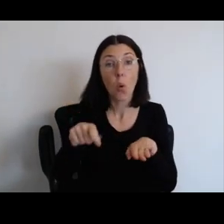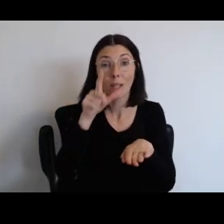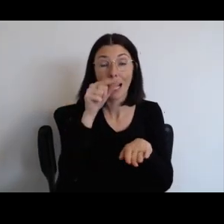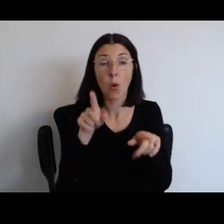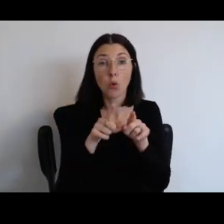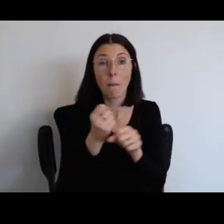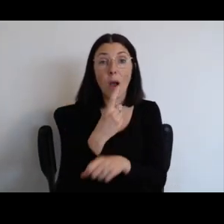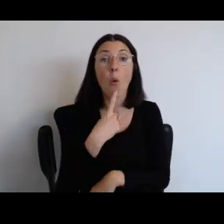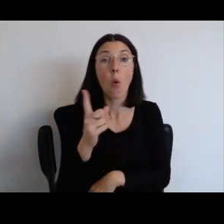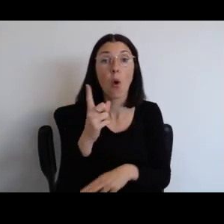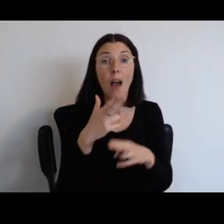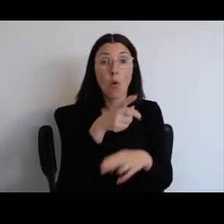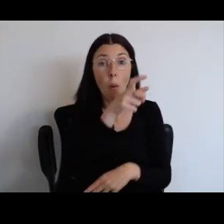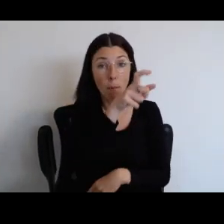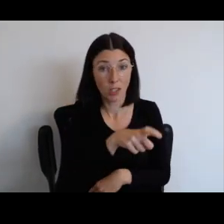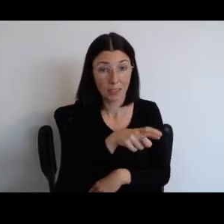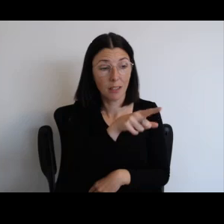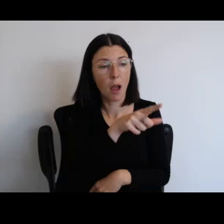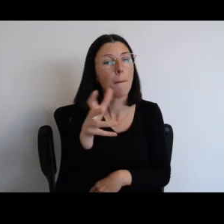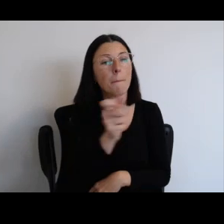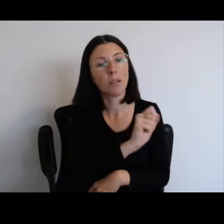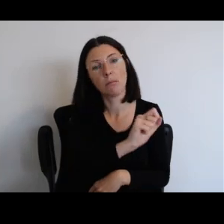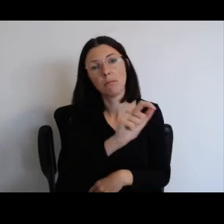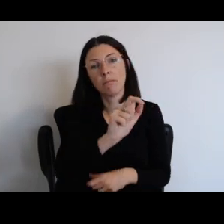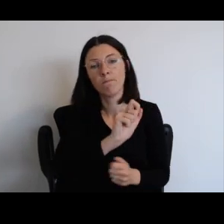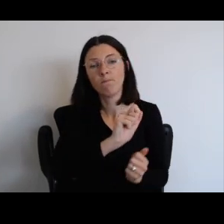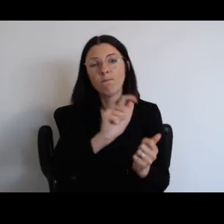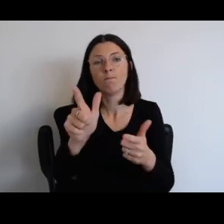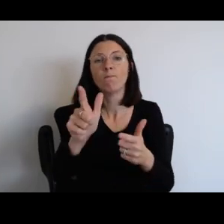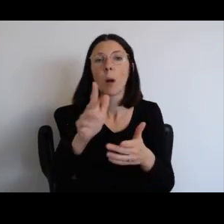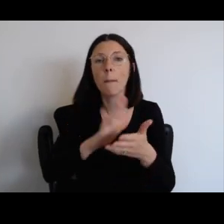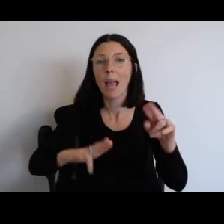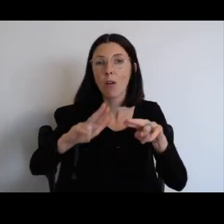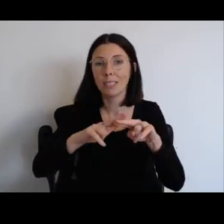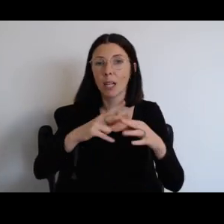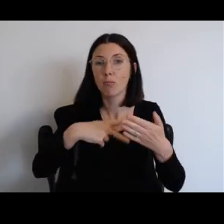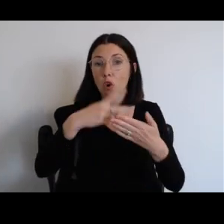attend a parenting program again that might be a quick fix for that parent to gain some knowledge